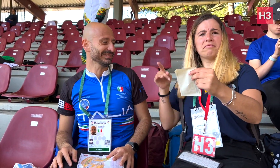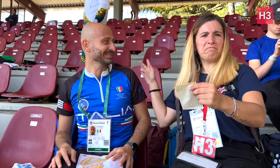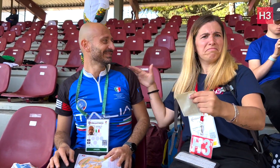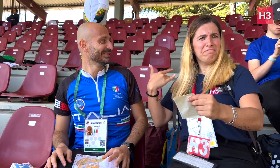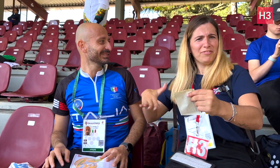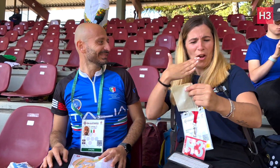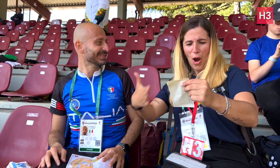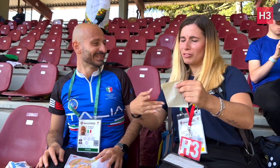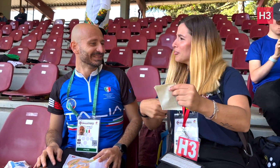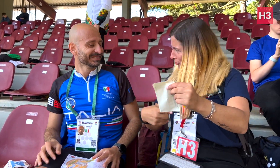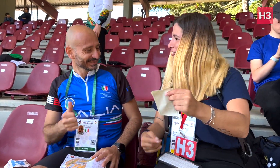You’re very helpful, I now understand the game better!